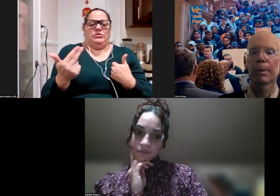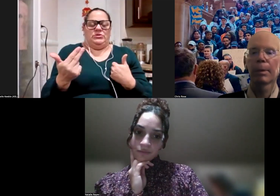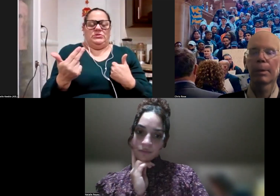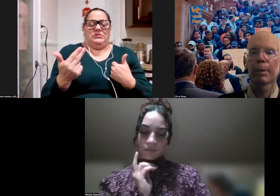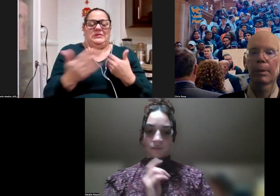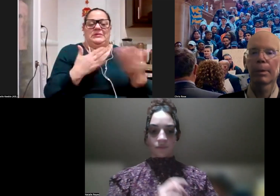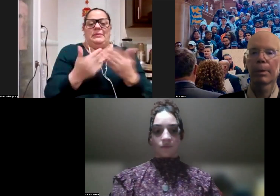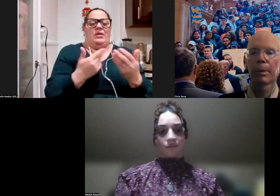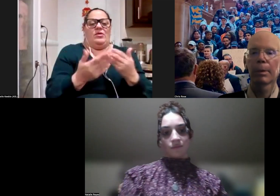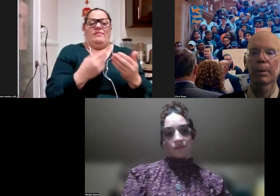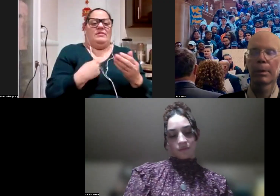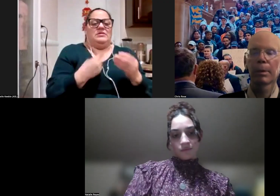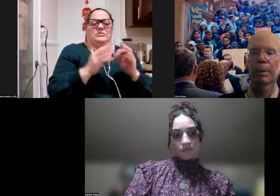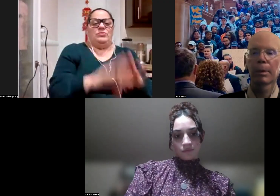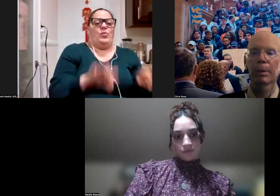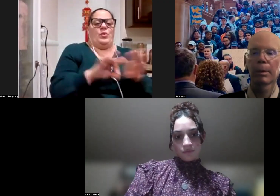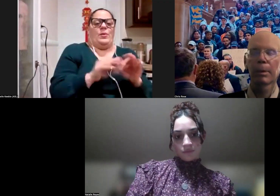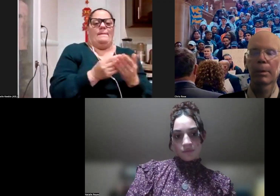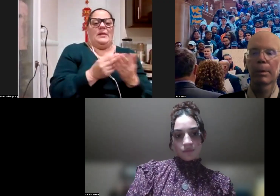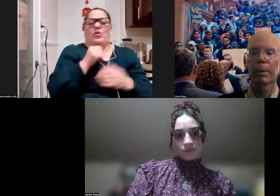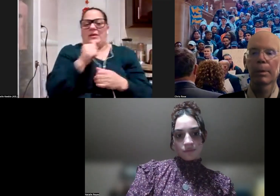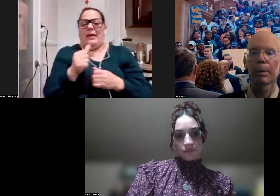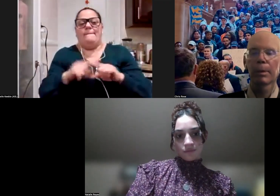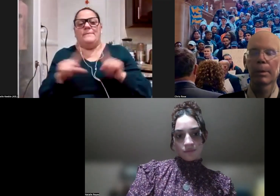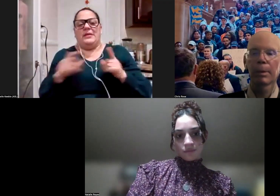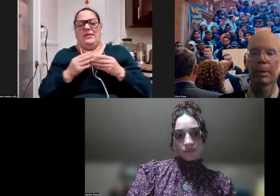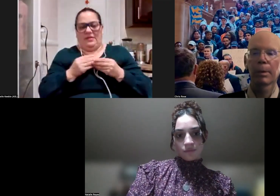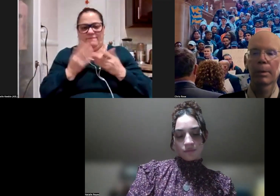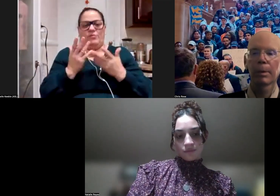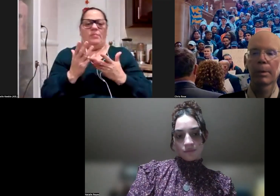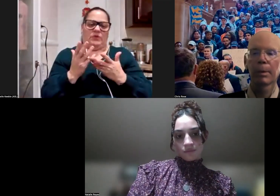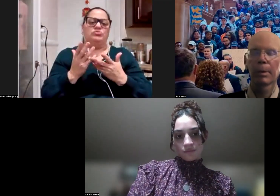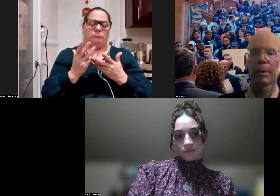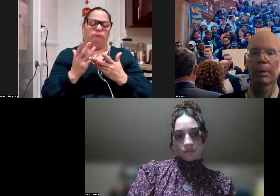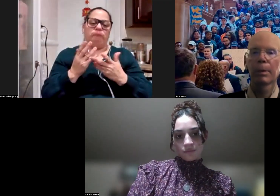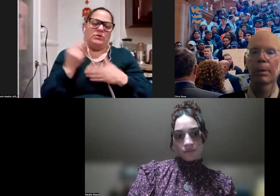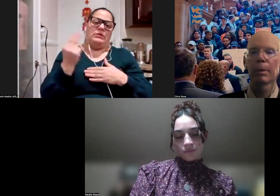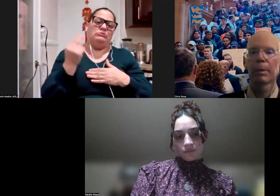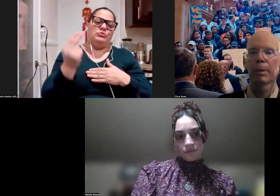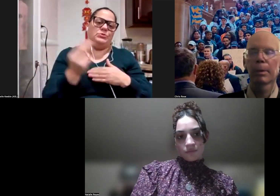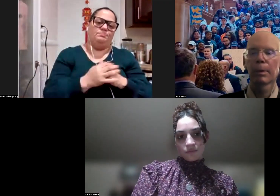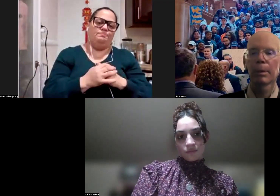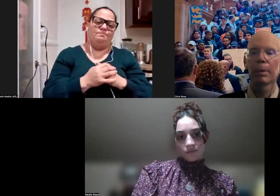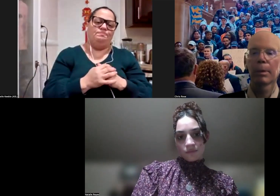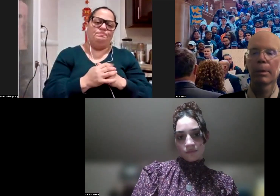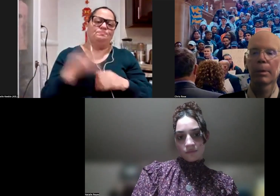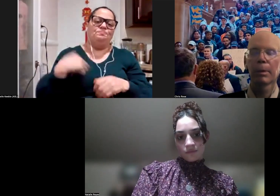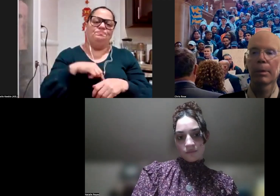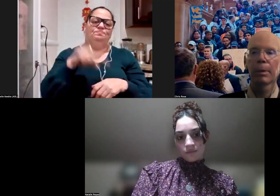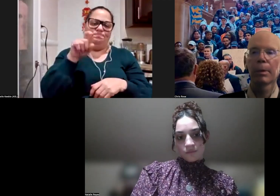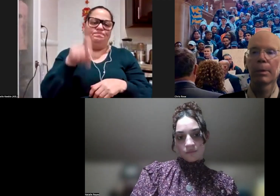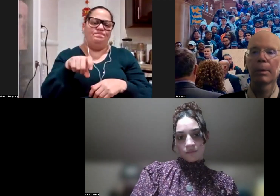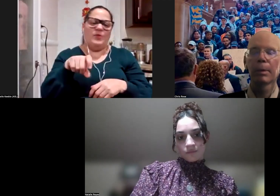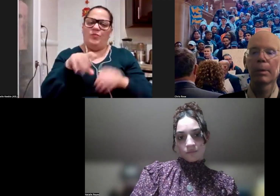not. Um and this is to me information and history that we we need it. We don't want to lose it. So,